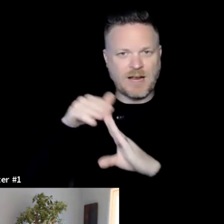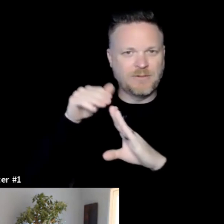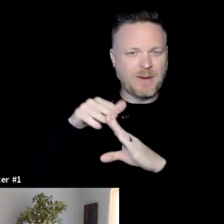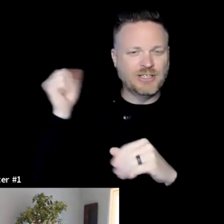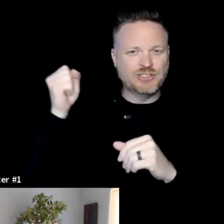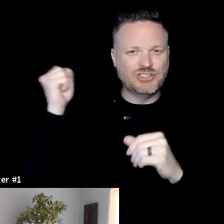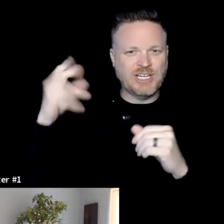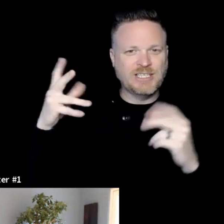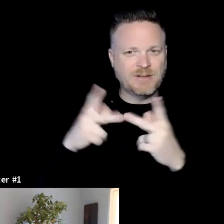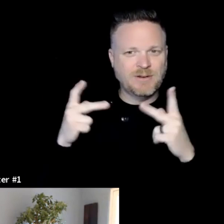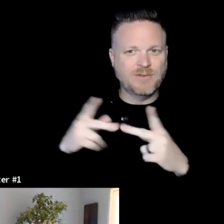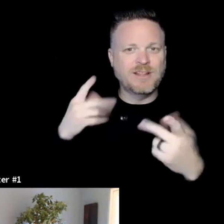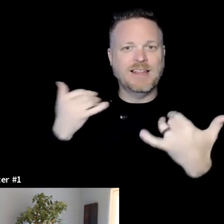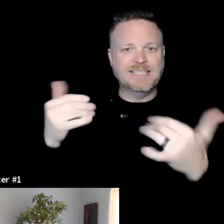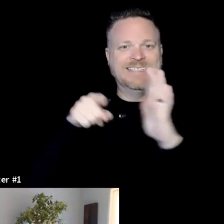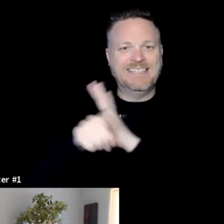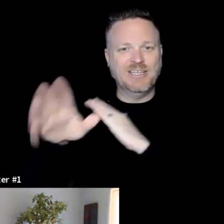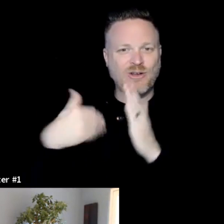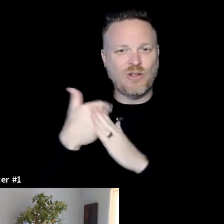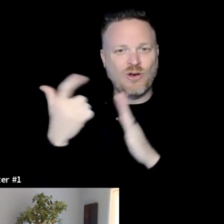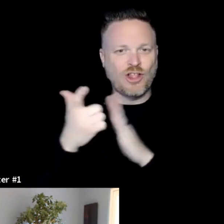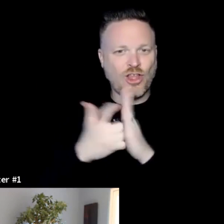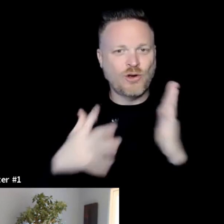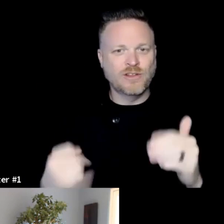let's kill all the lawyers. If you know the context, that's because we don't